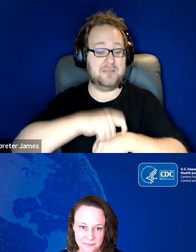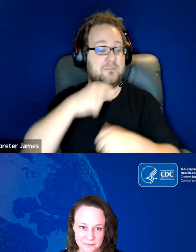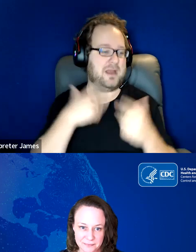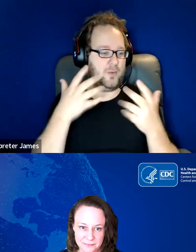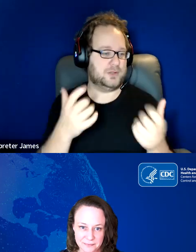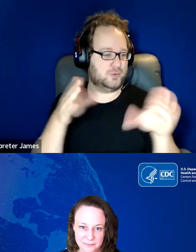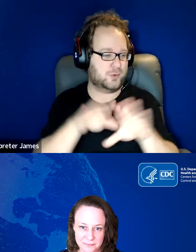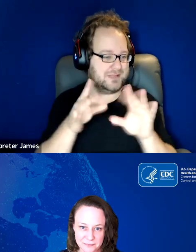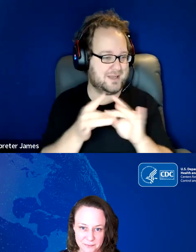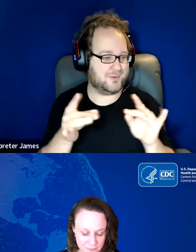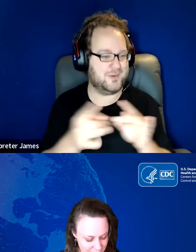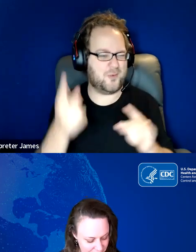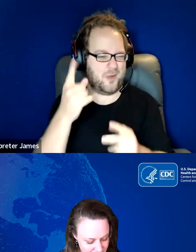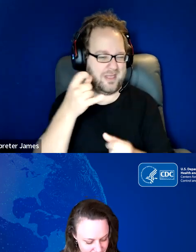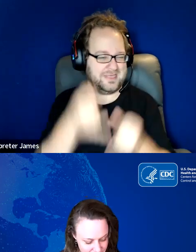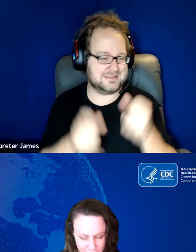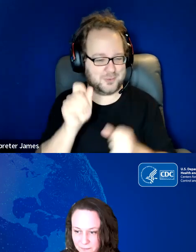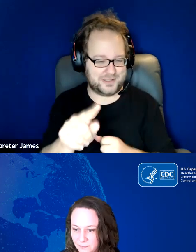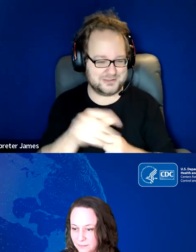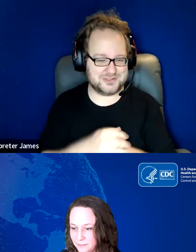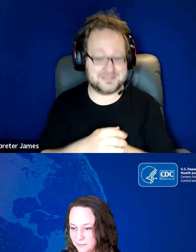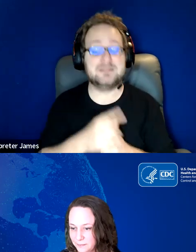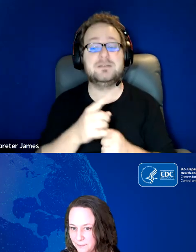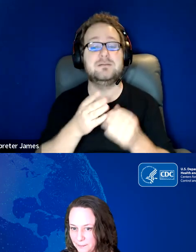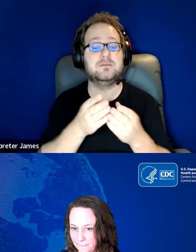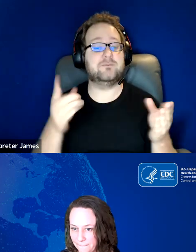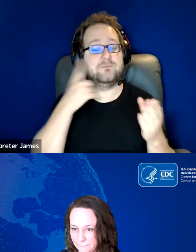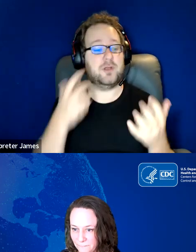one final question. For the audience. What is the best